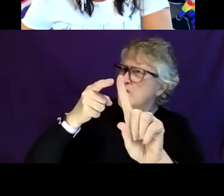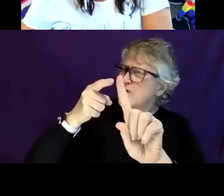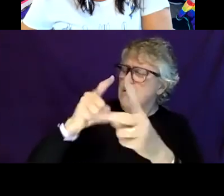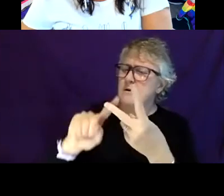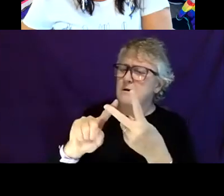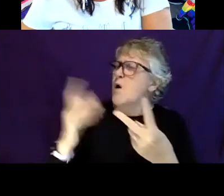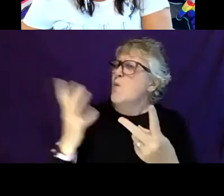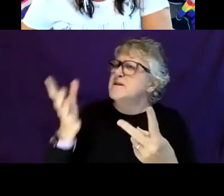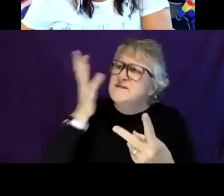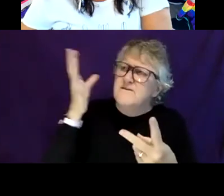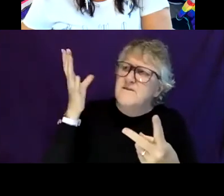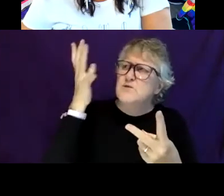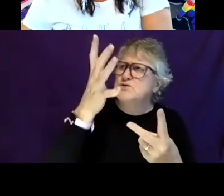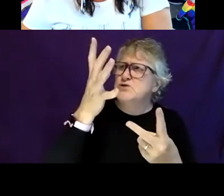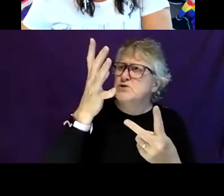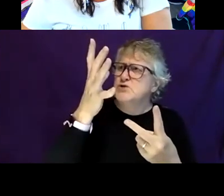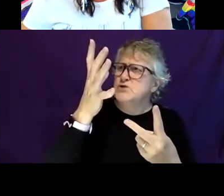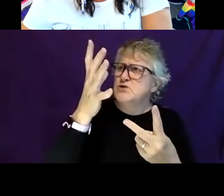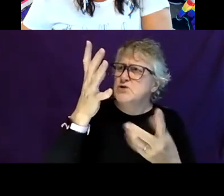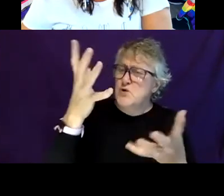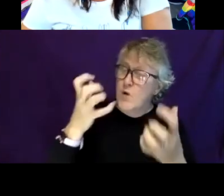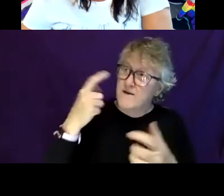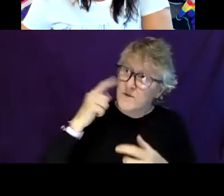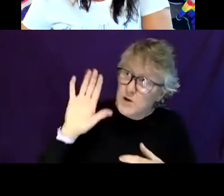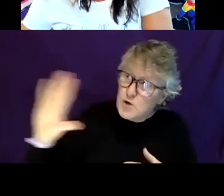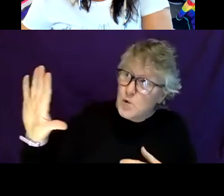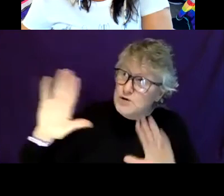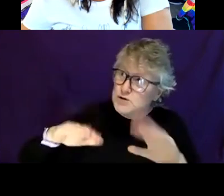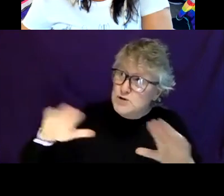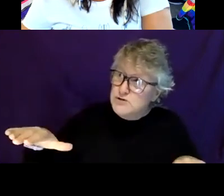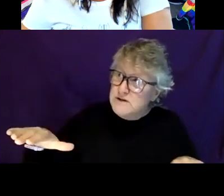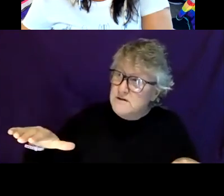your children's children, and all communities in?